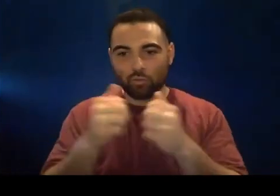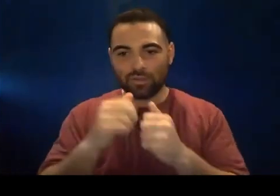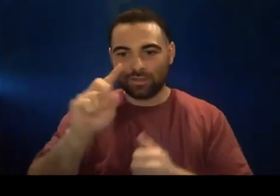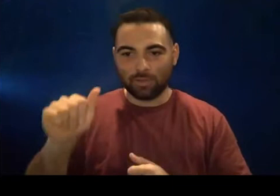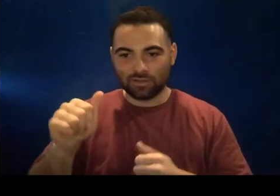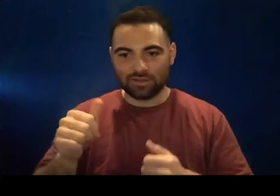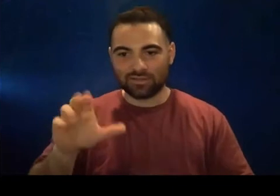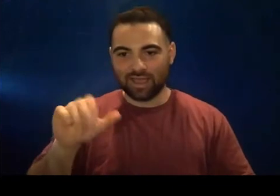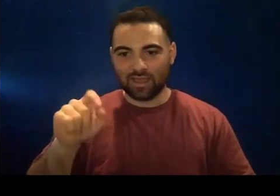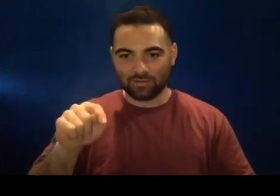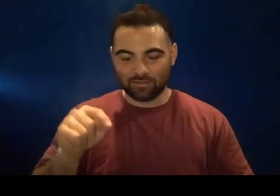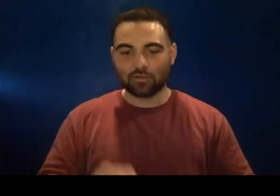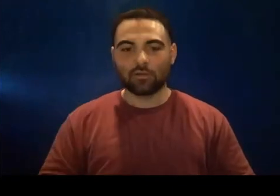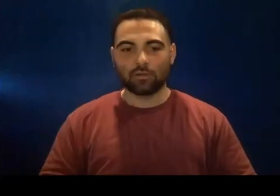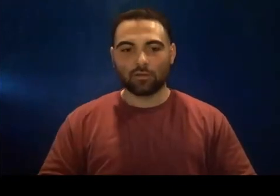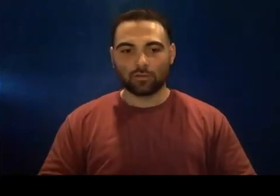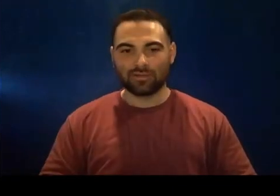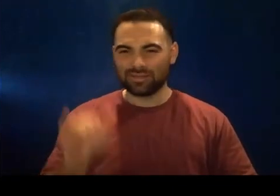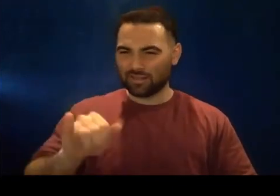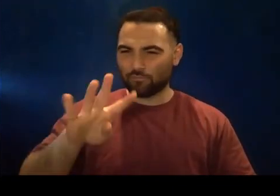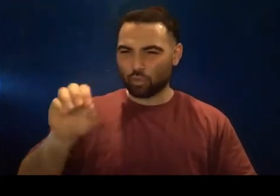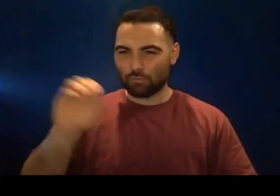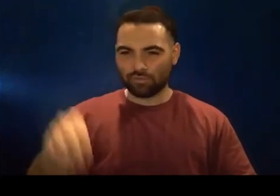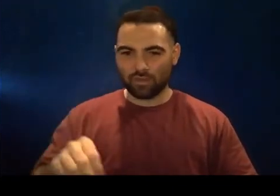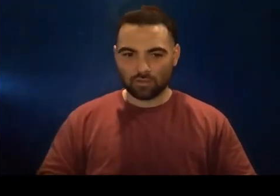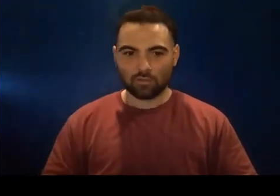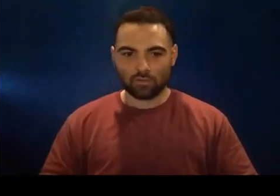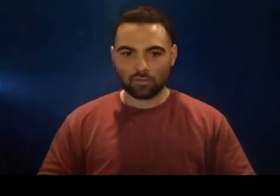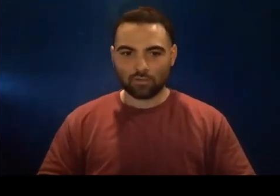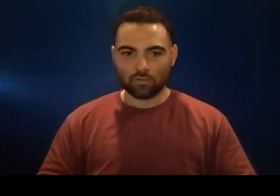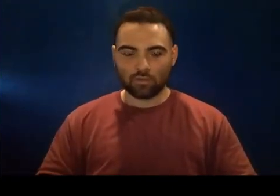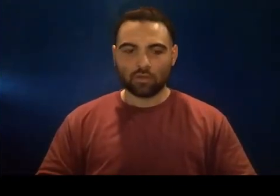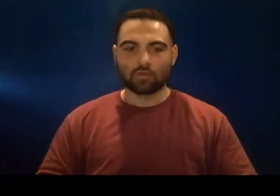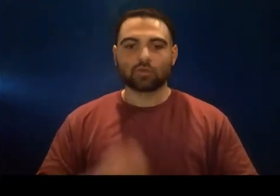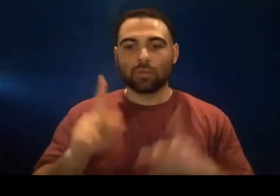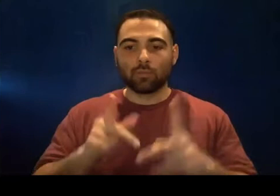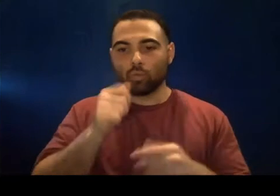And I think that activists were fighting for transportation access here in New York City,